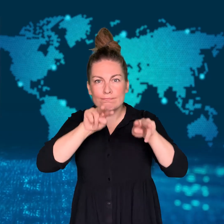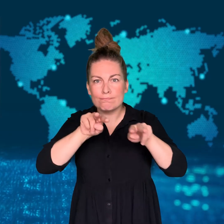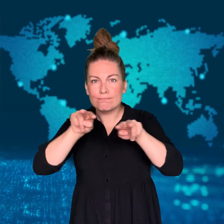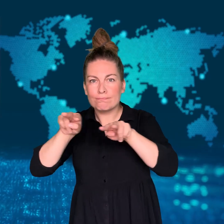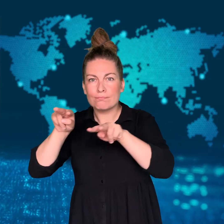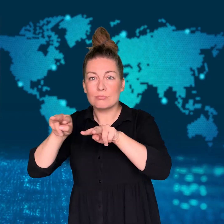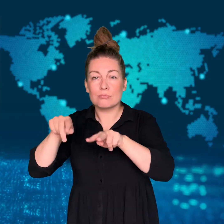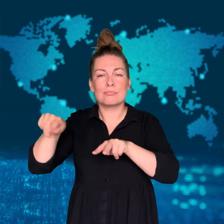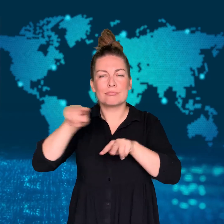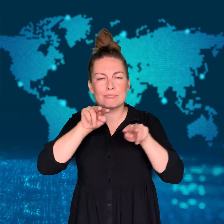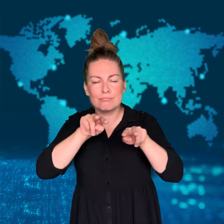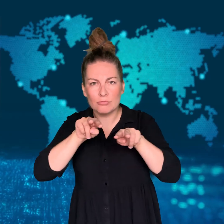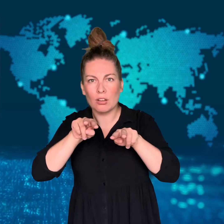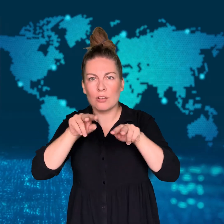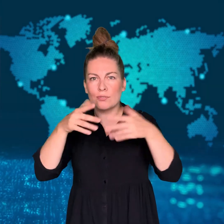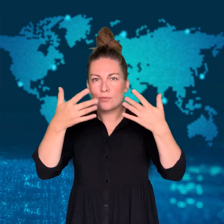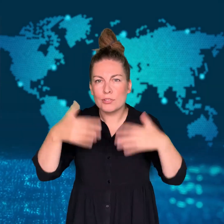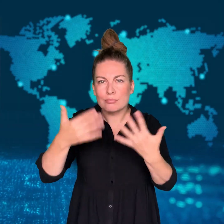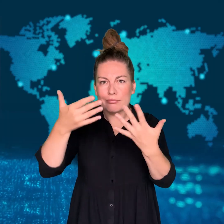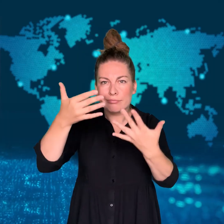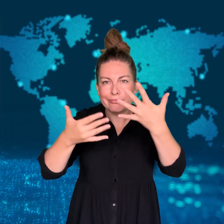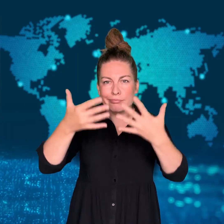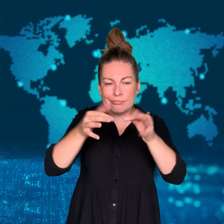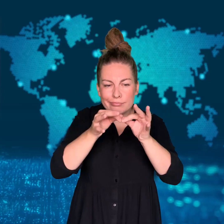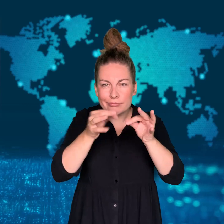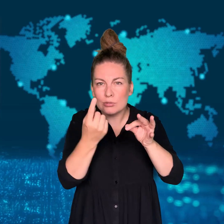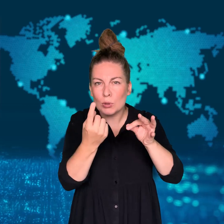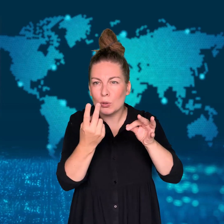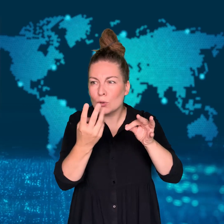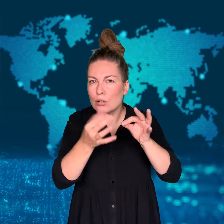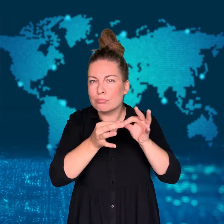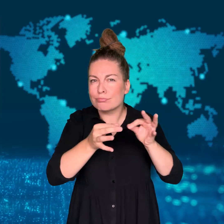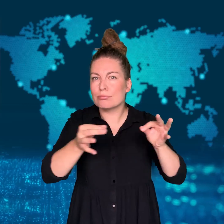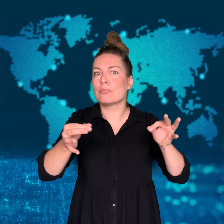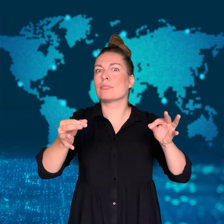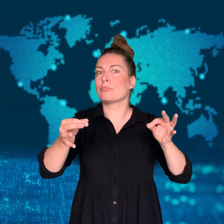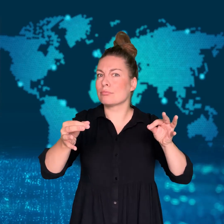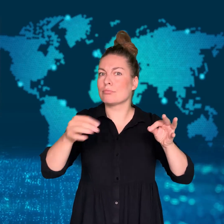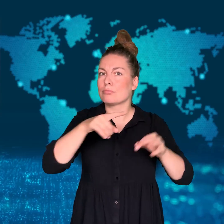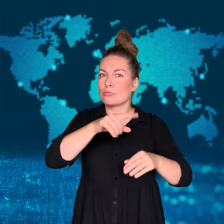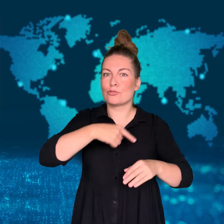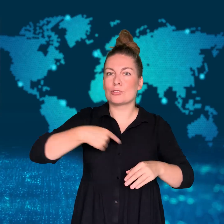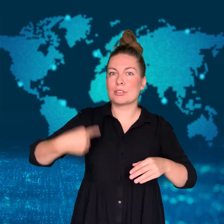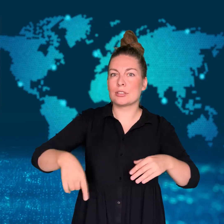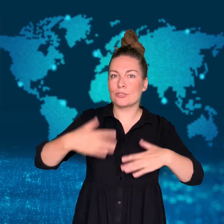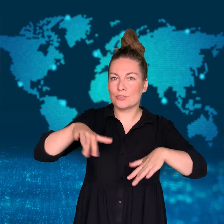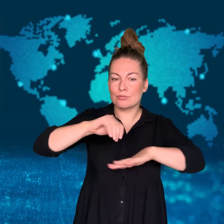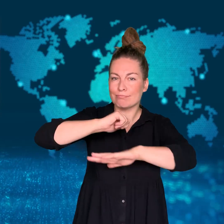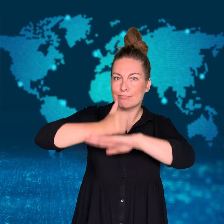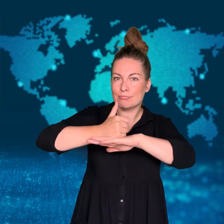a routine patrol, and estimated it at around 305 meters long.